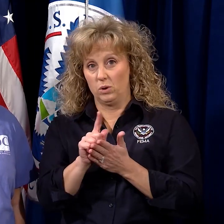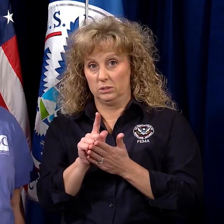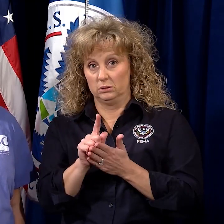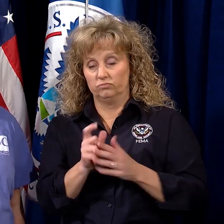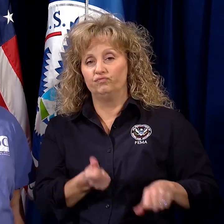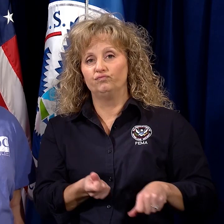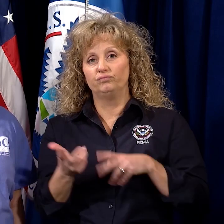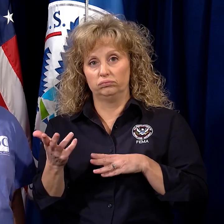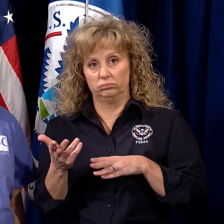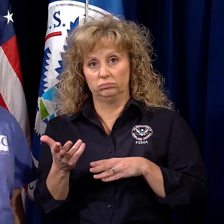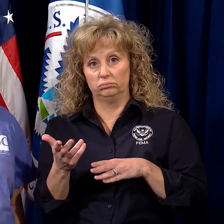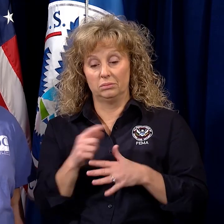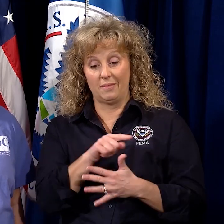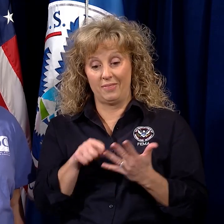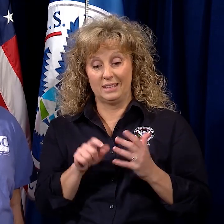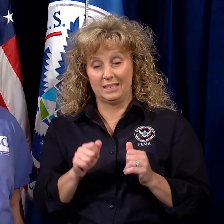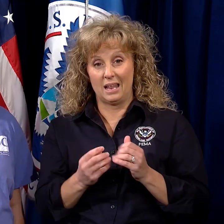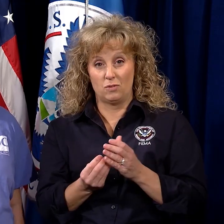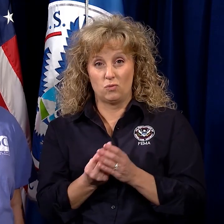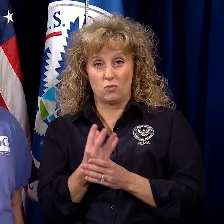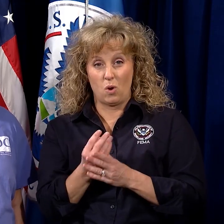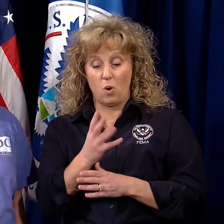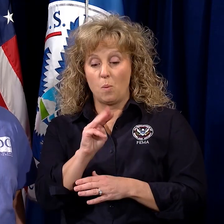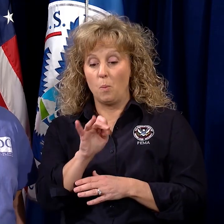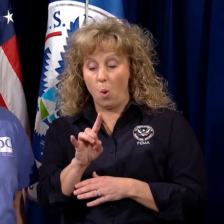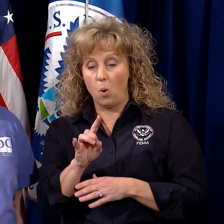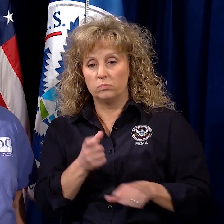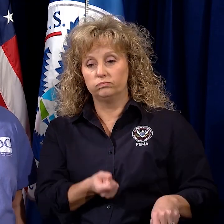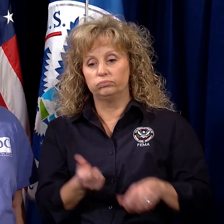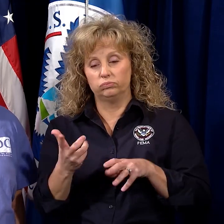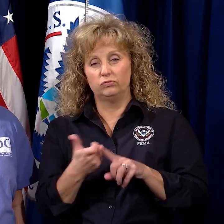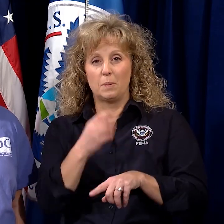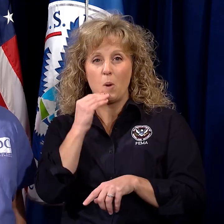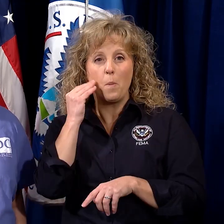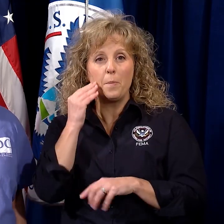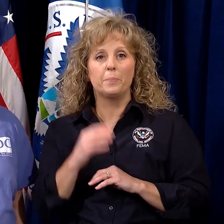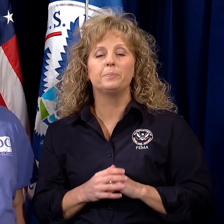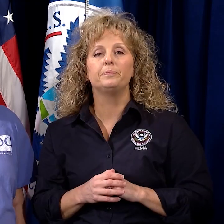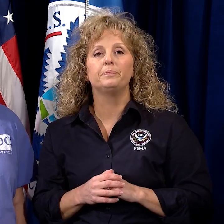These items can get mold growth and should be removed from the home.